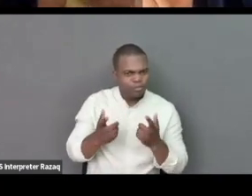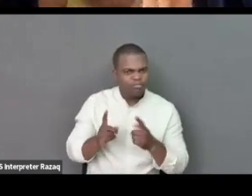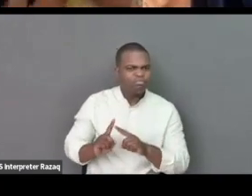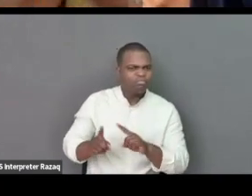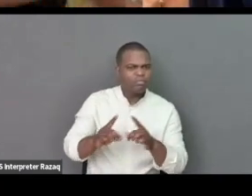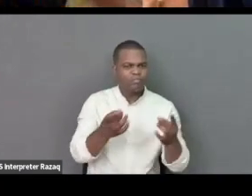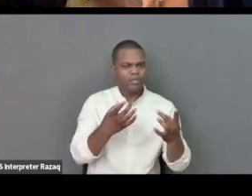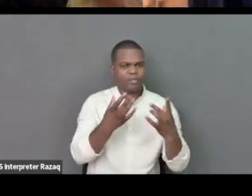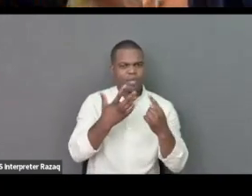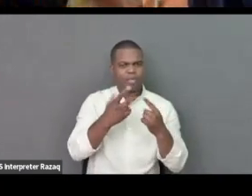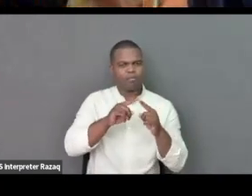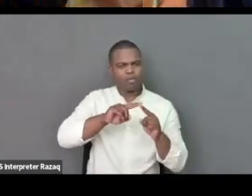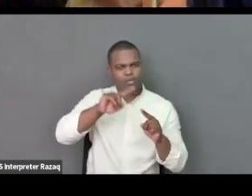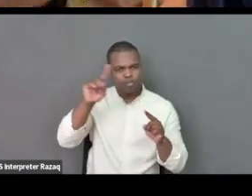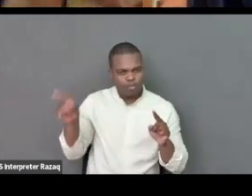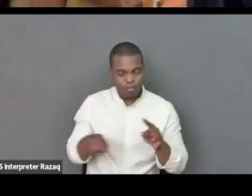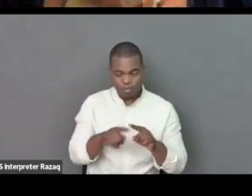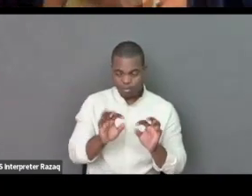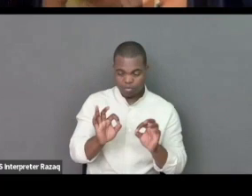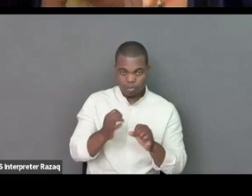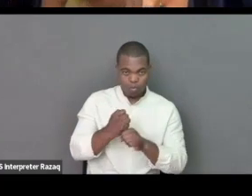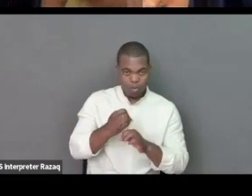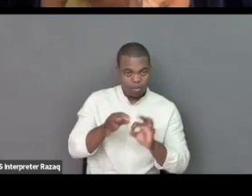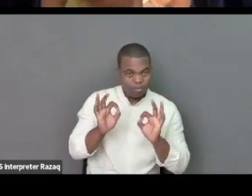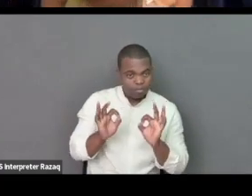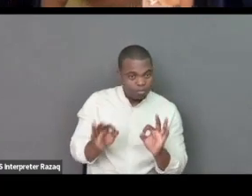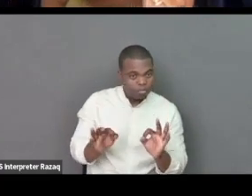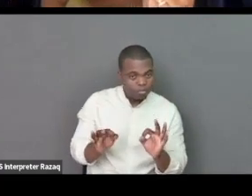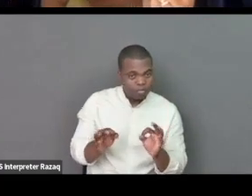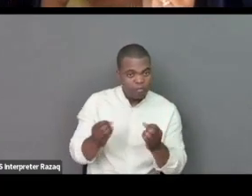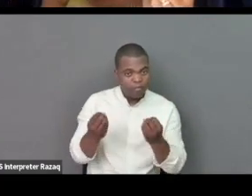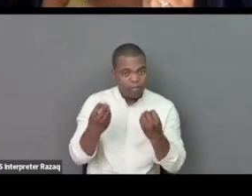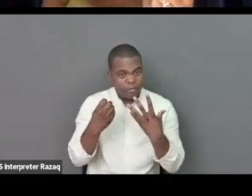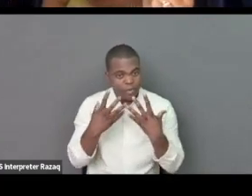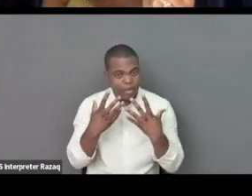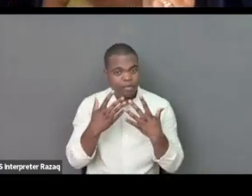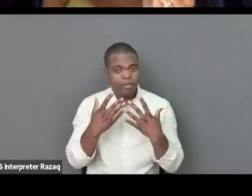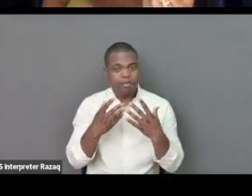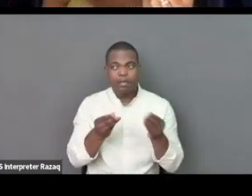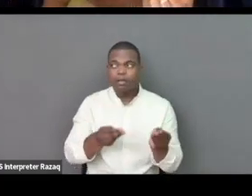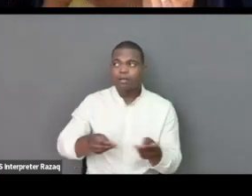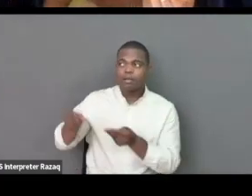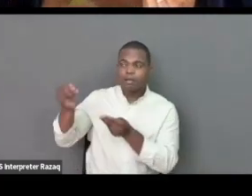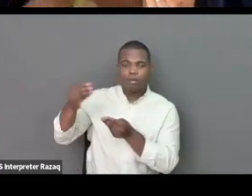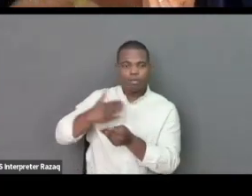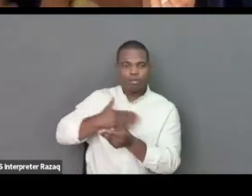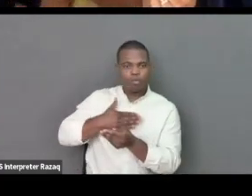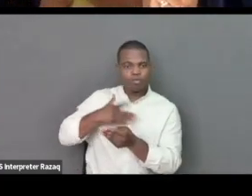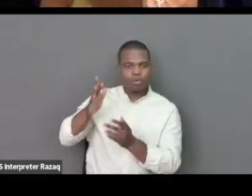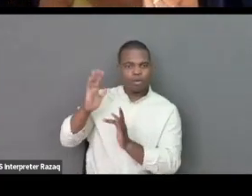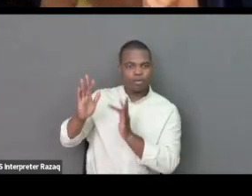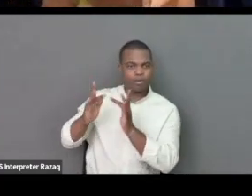of course, the whole society, and we could get more accessible websites and apps coming out of that. It's also, like,